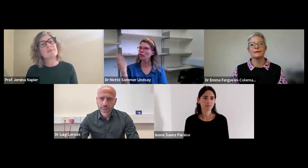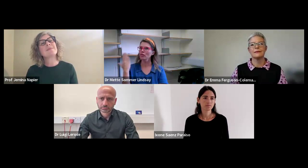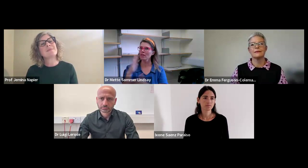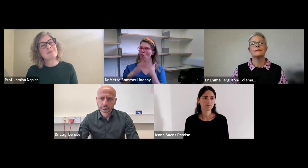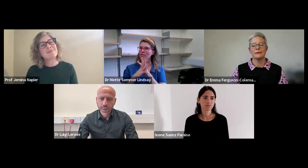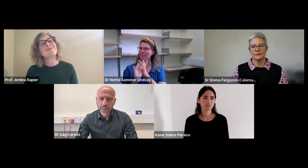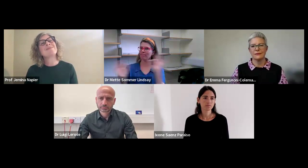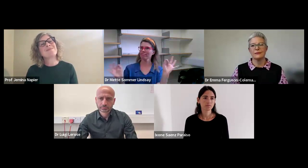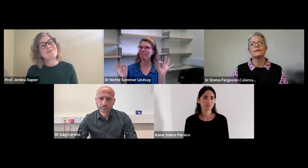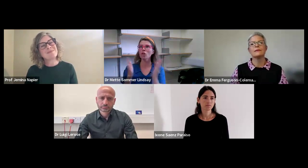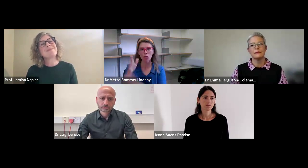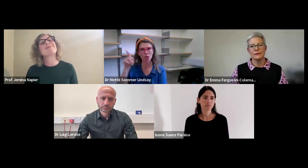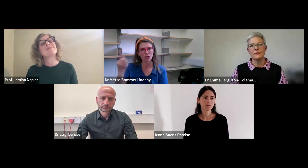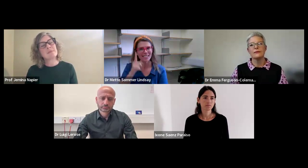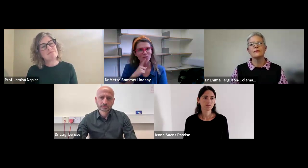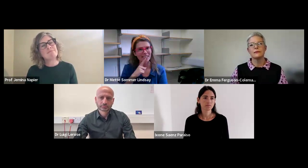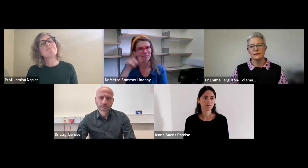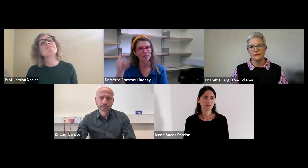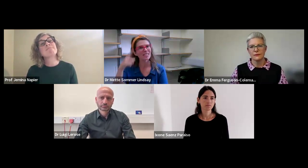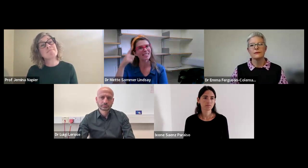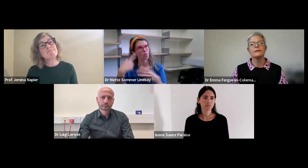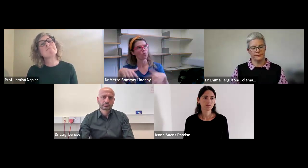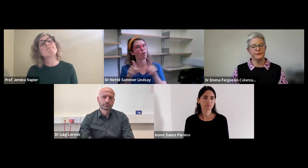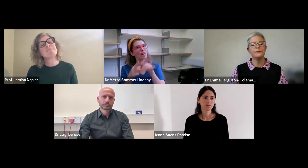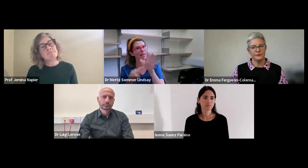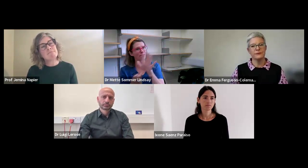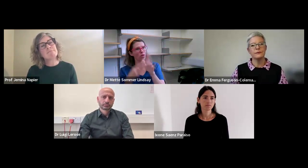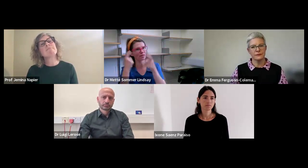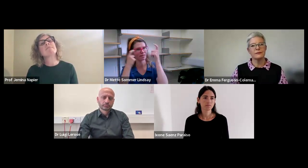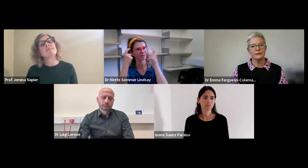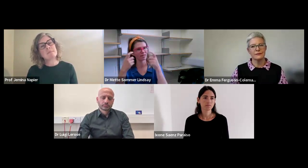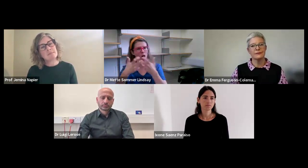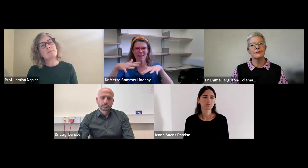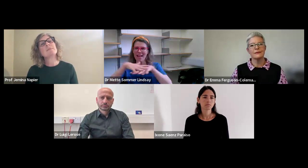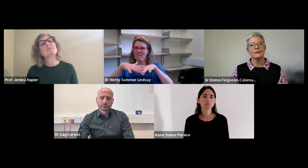the ability to do that, and I hadn't even- at Heriot-Watt it had never even occurred to me,